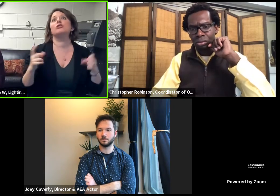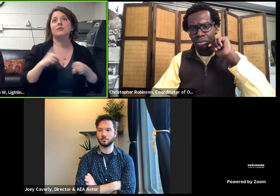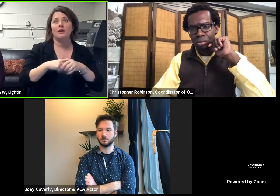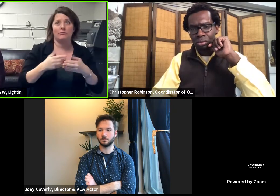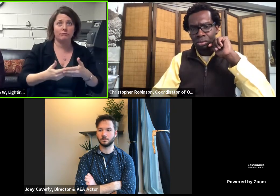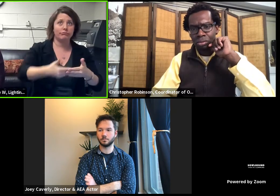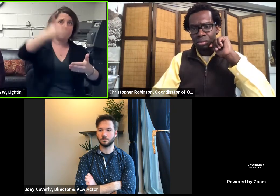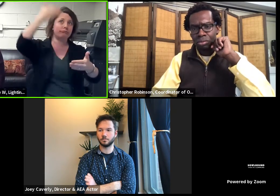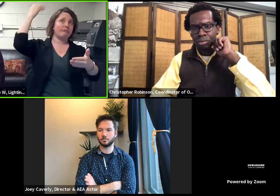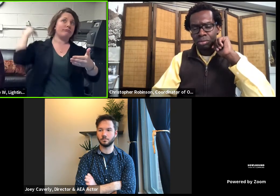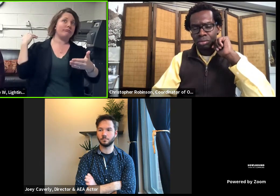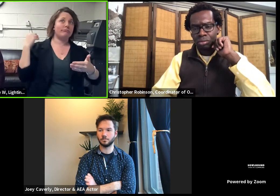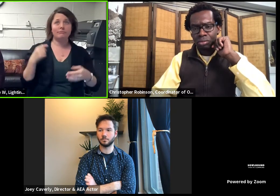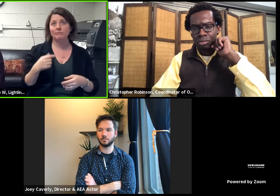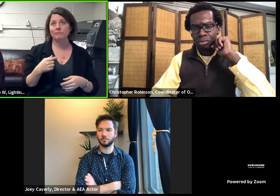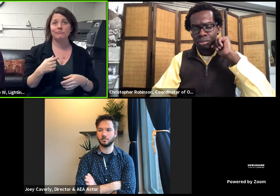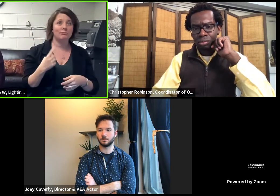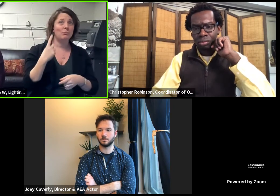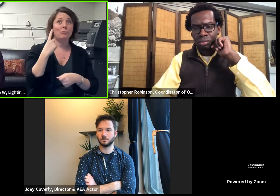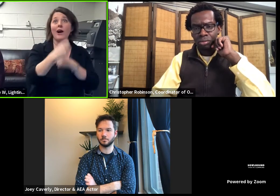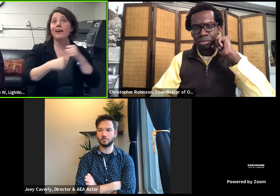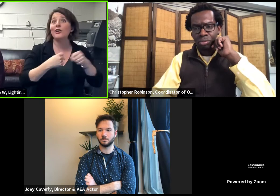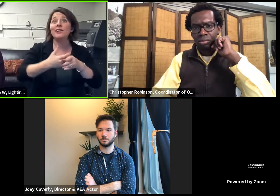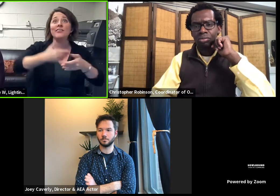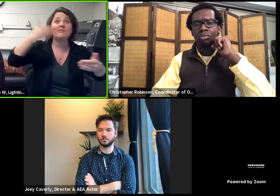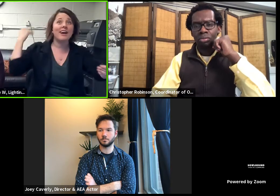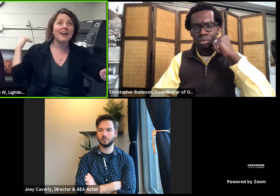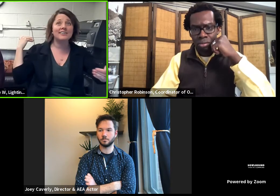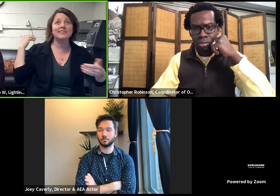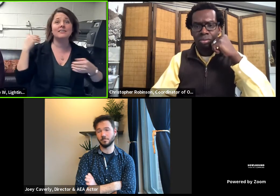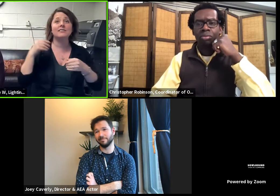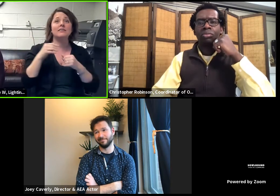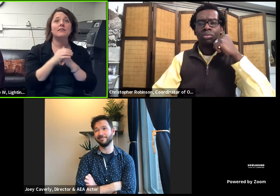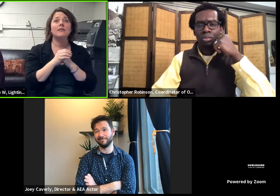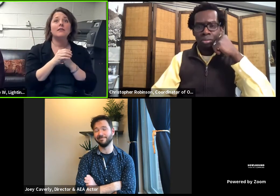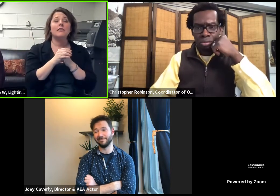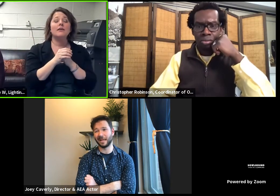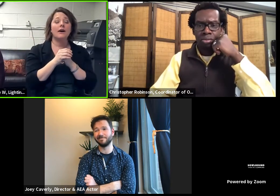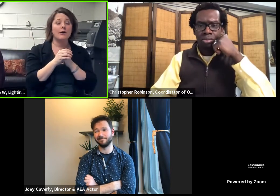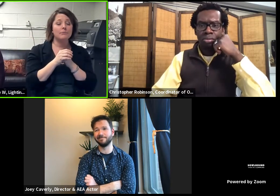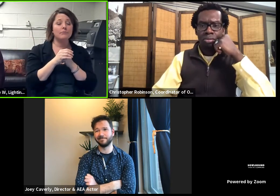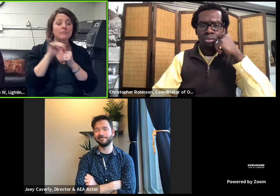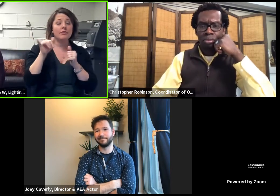When you're working with deaf artists, you really have to work on the timeline